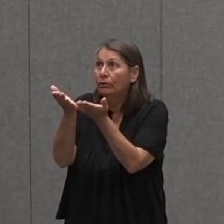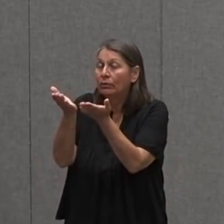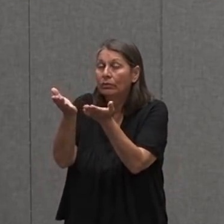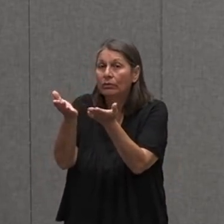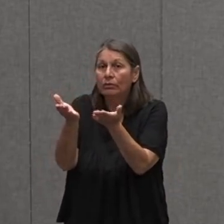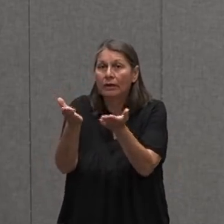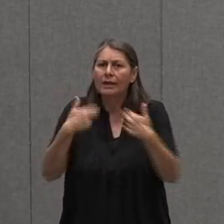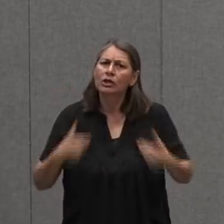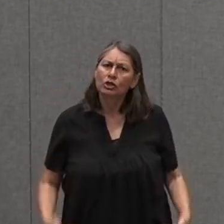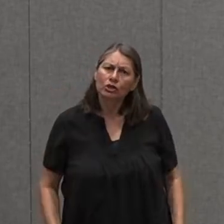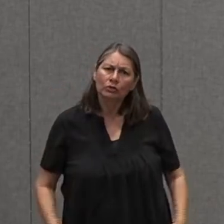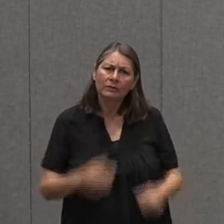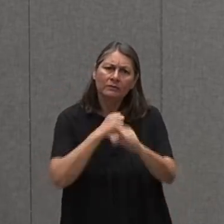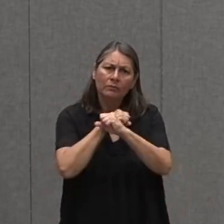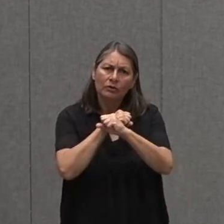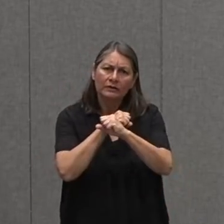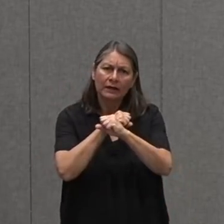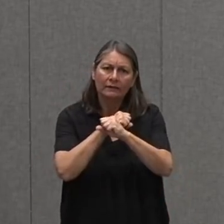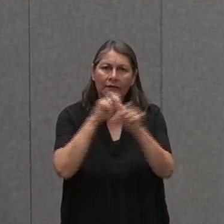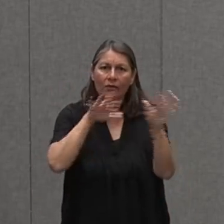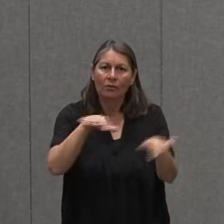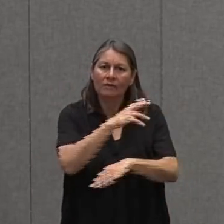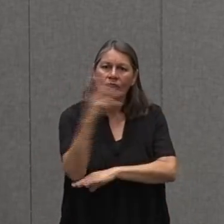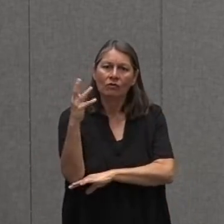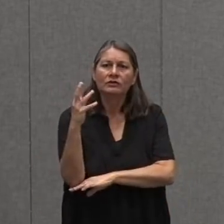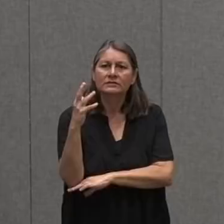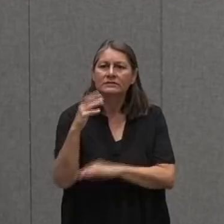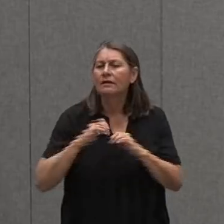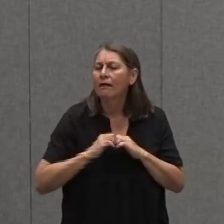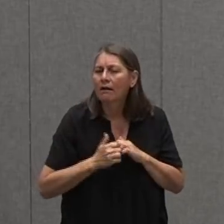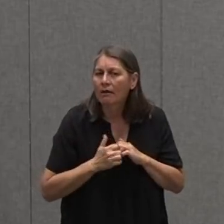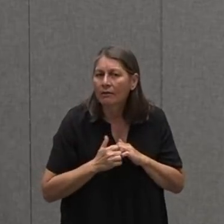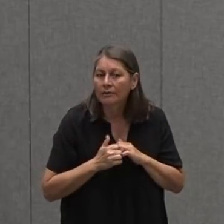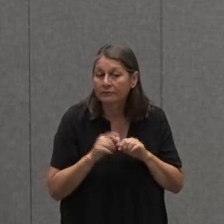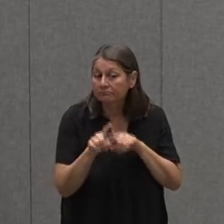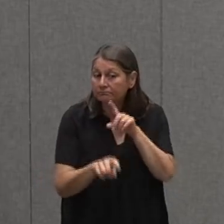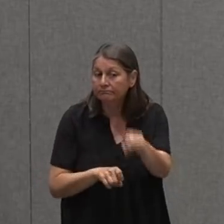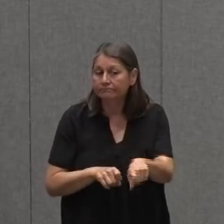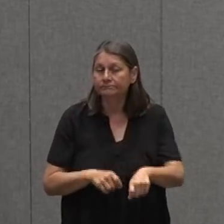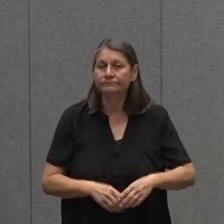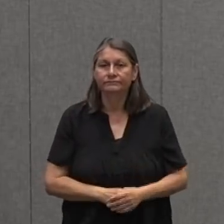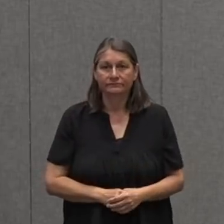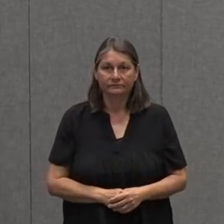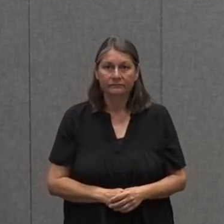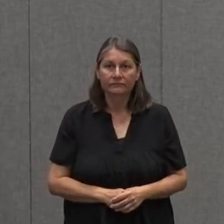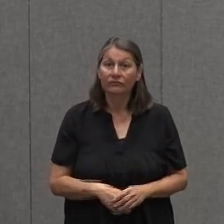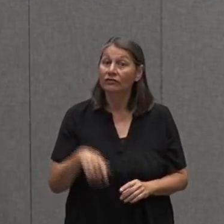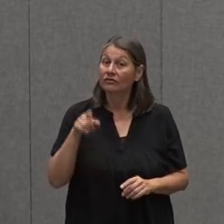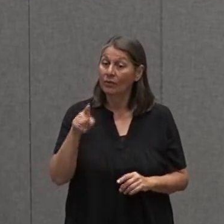"to protect the rainforest?" So this was her informational paragraph that she wrote